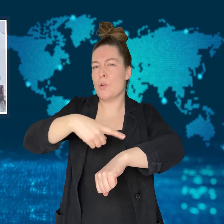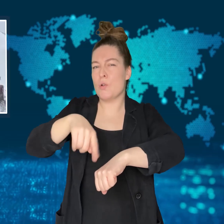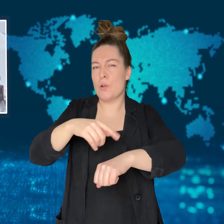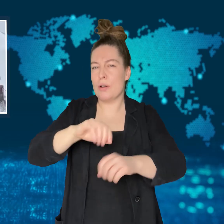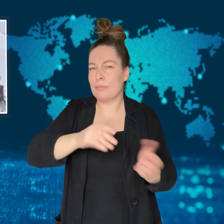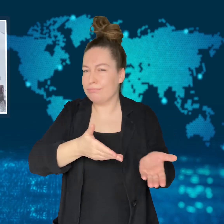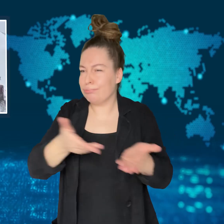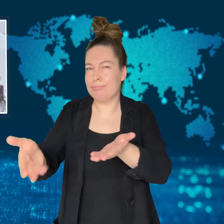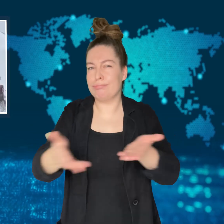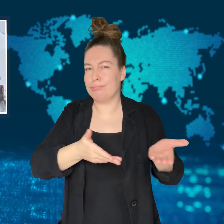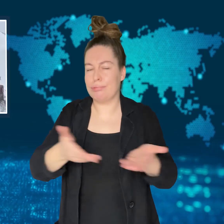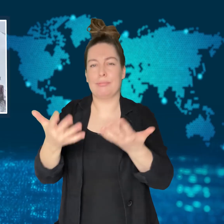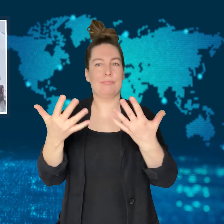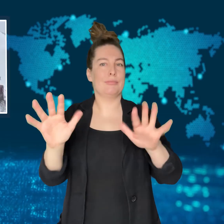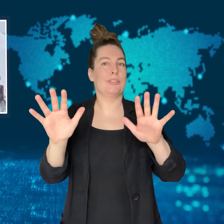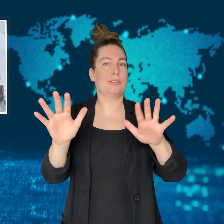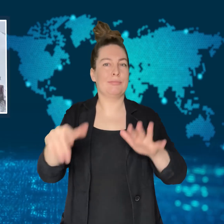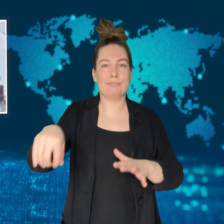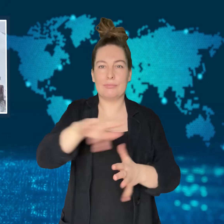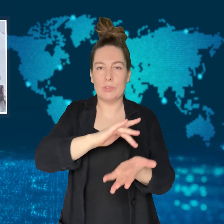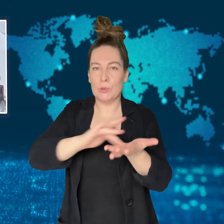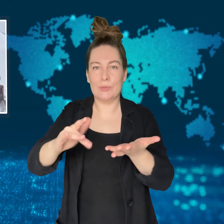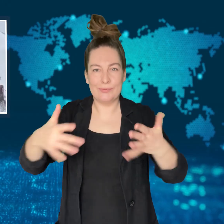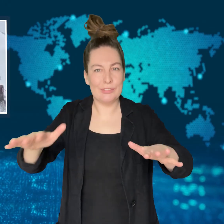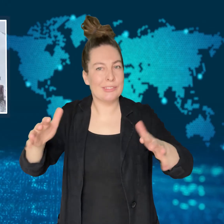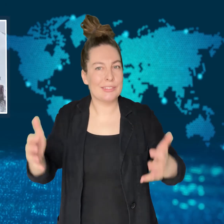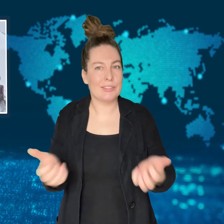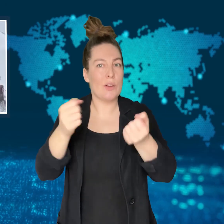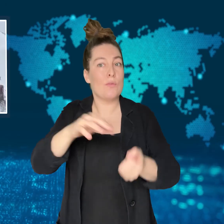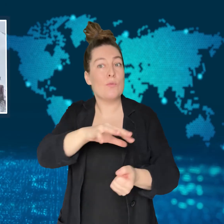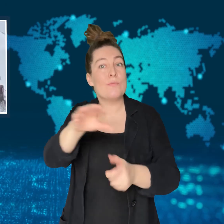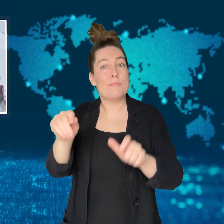One witness described a cable coming off,